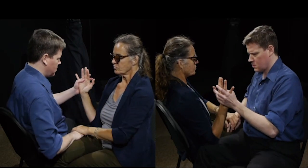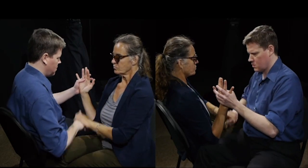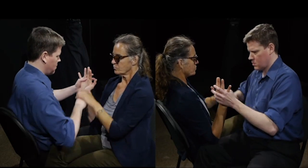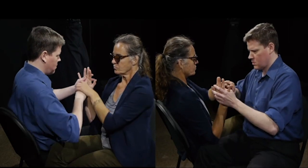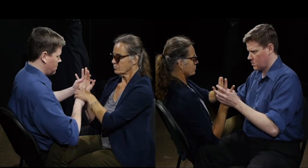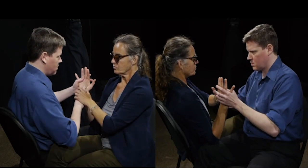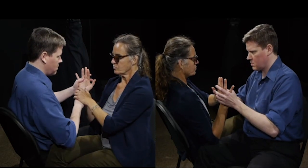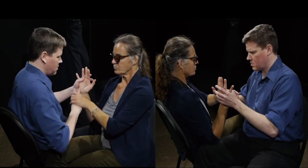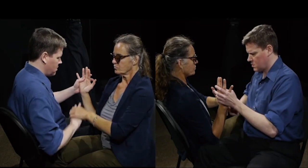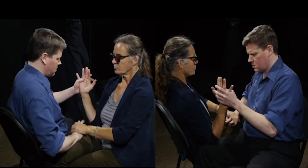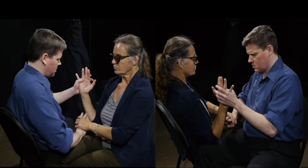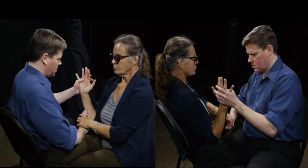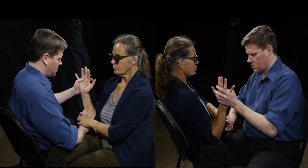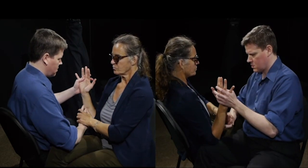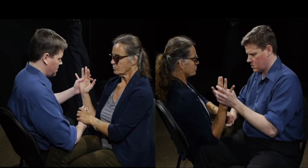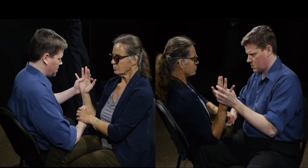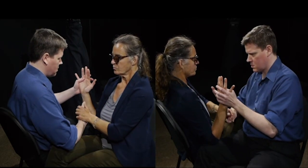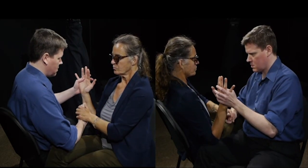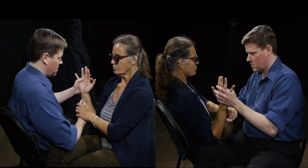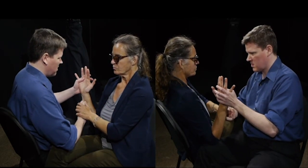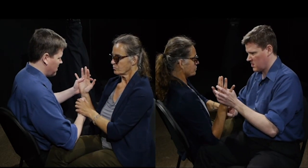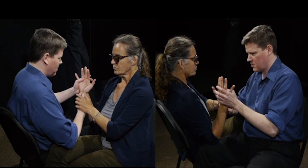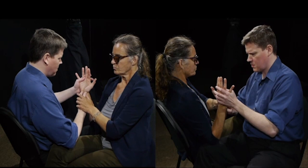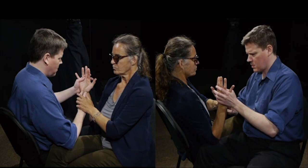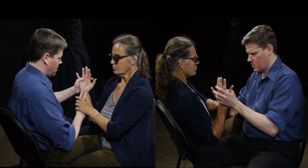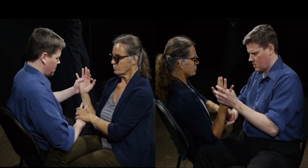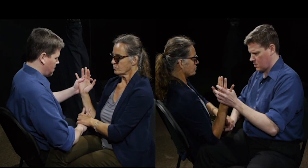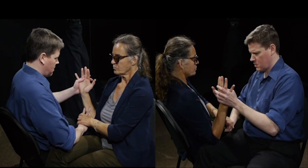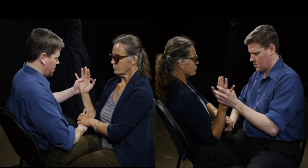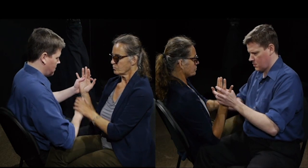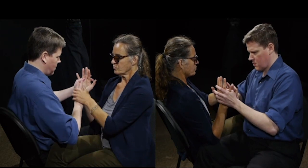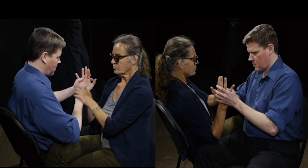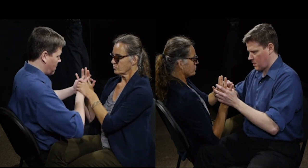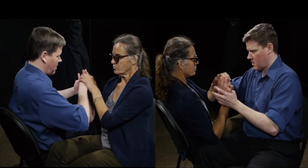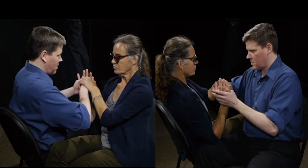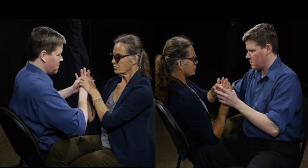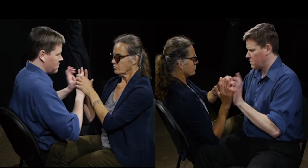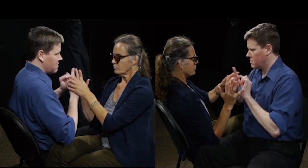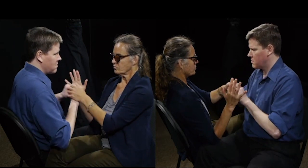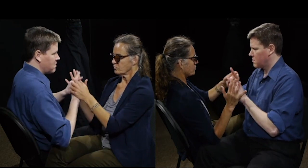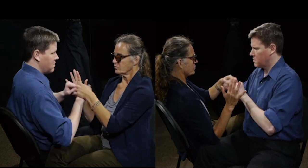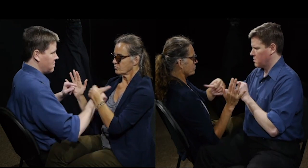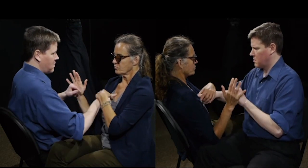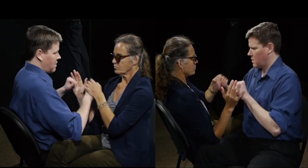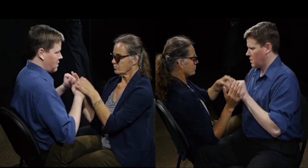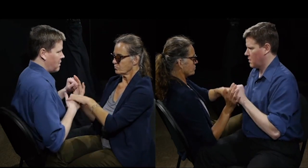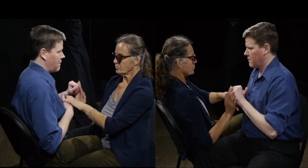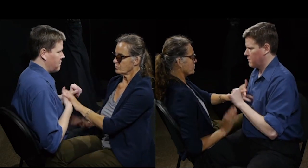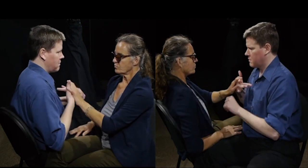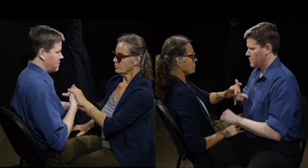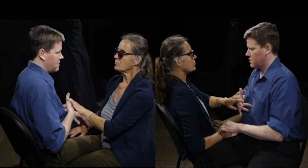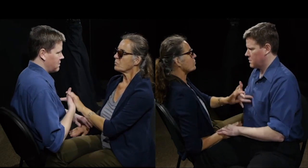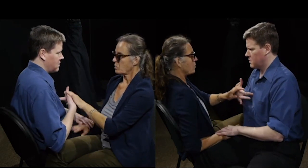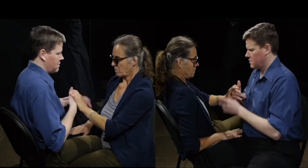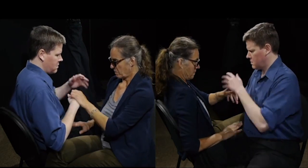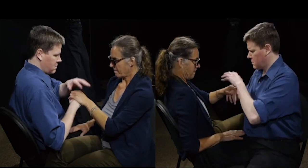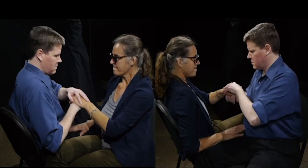exploring between the branches, climbing down, and going on its way. If I were to construct that sentence in air space,